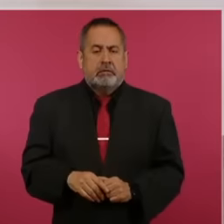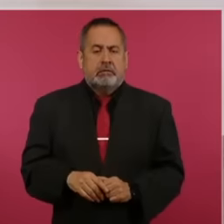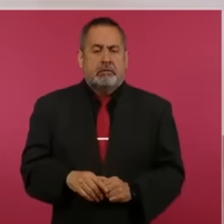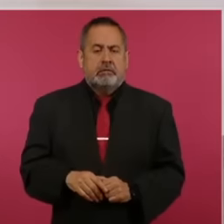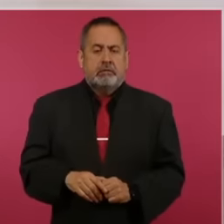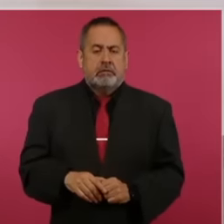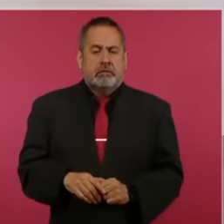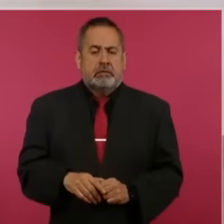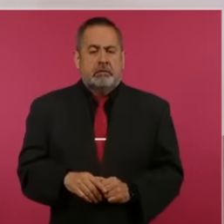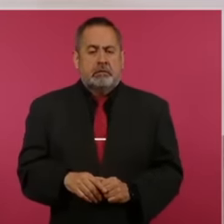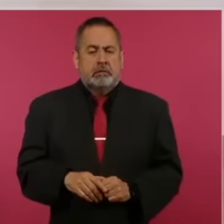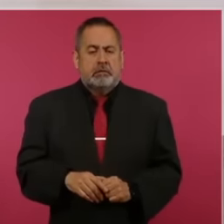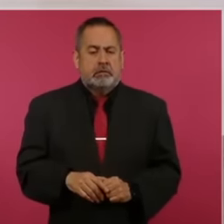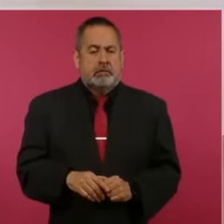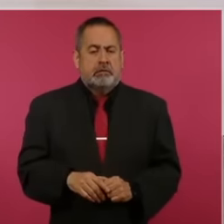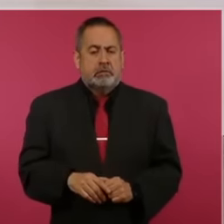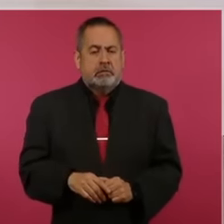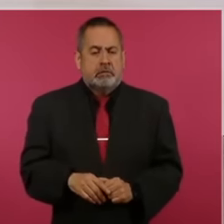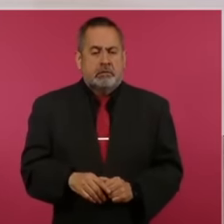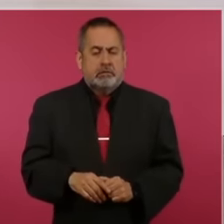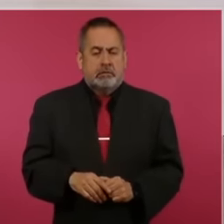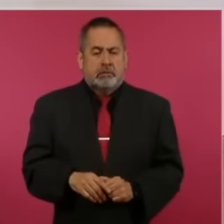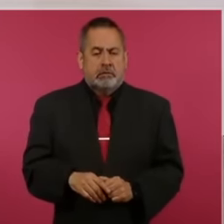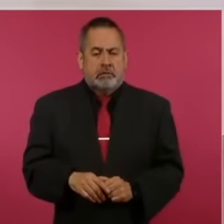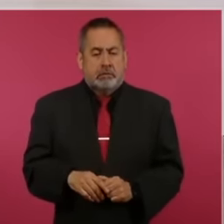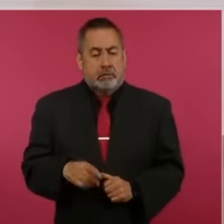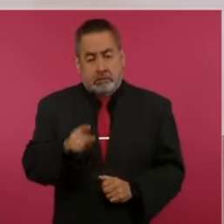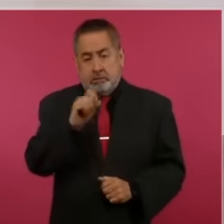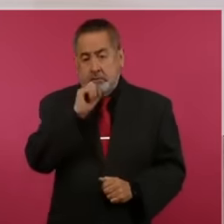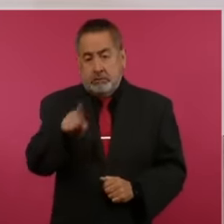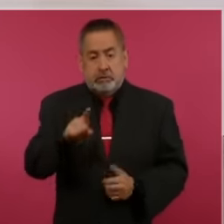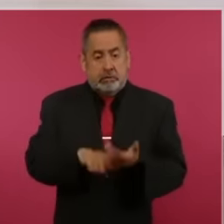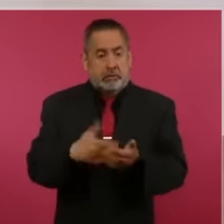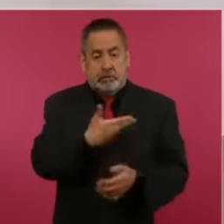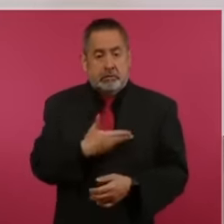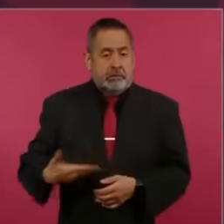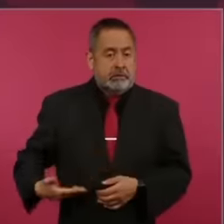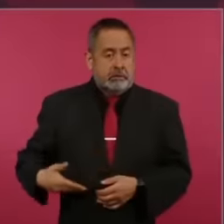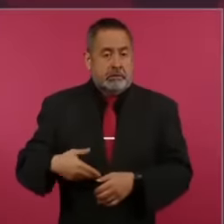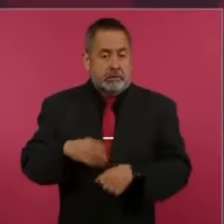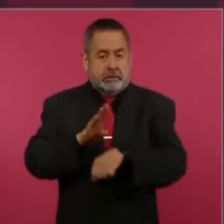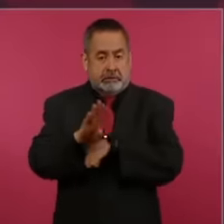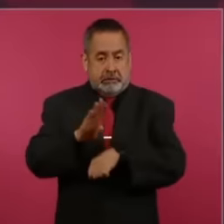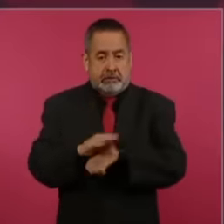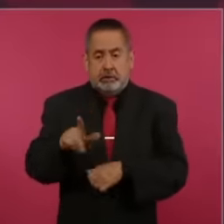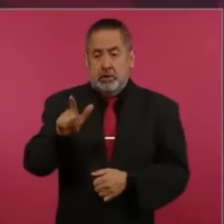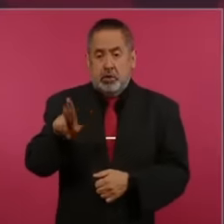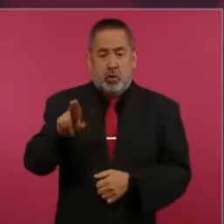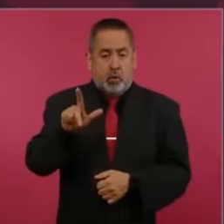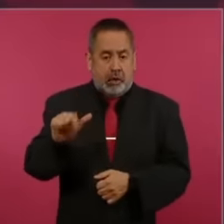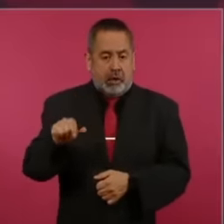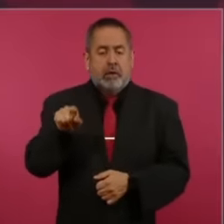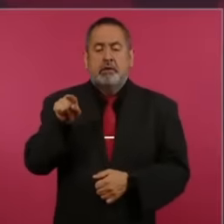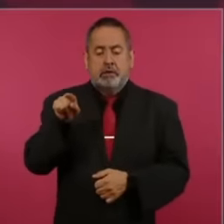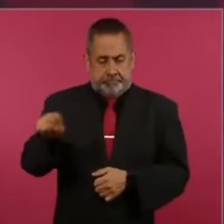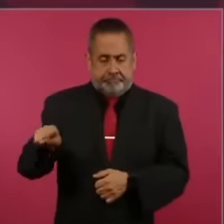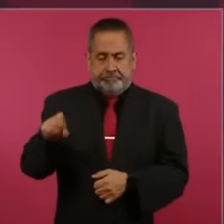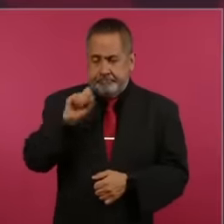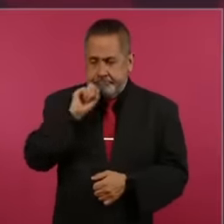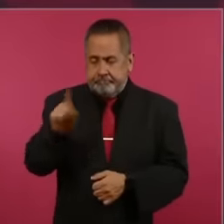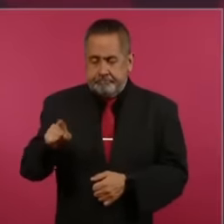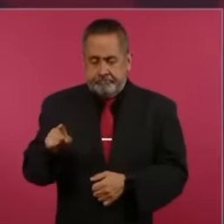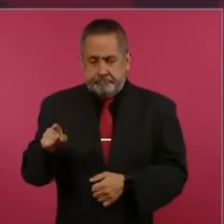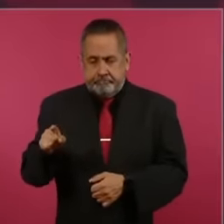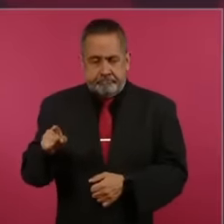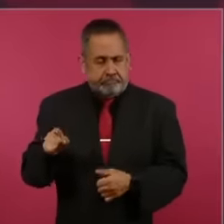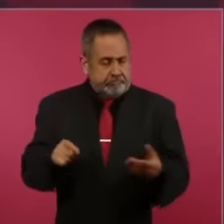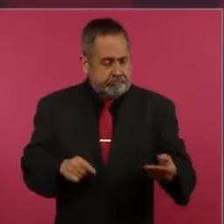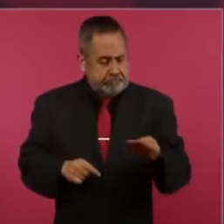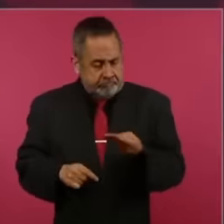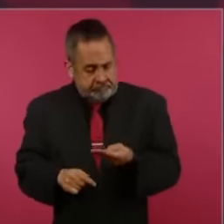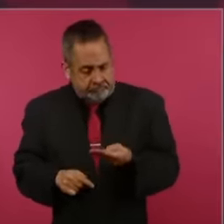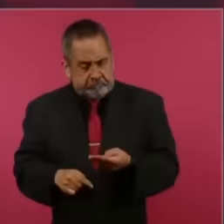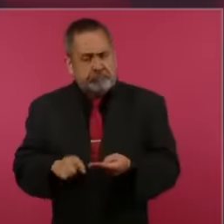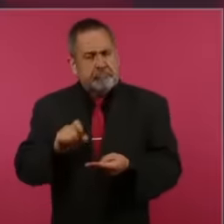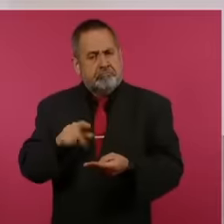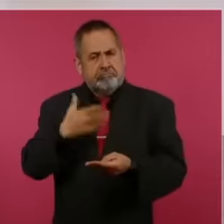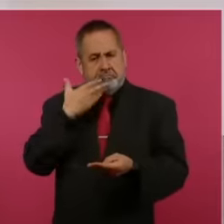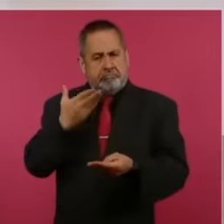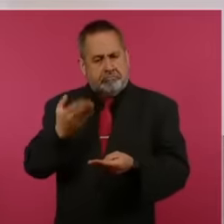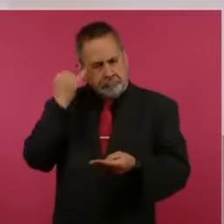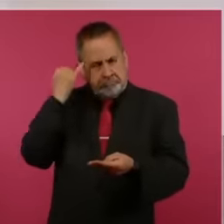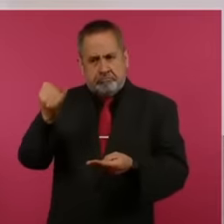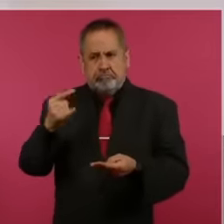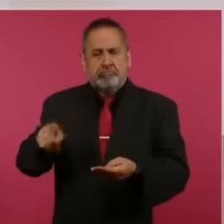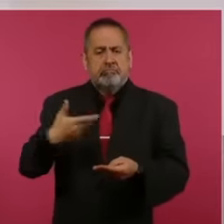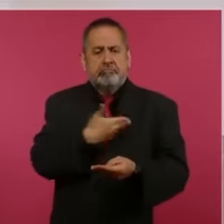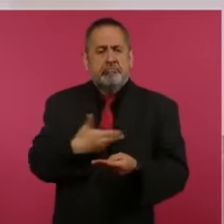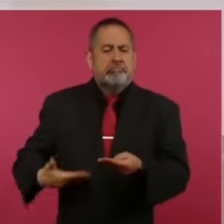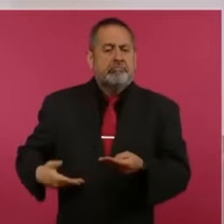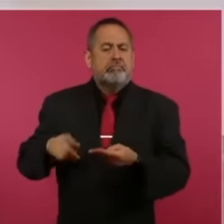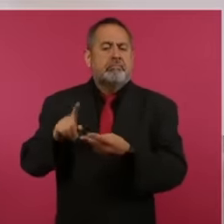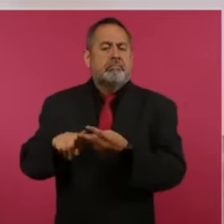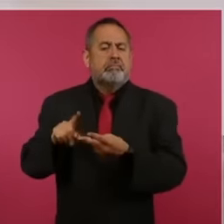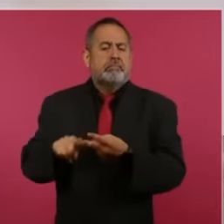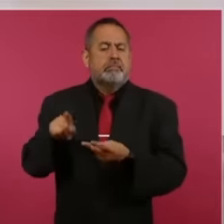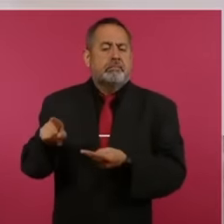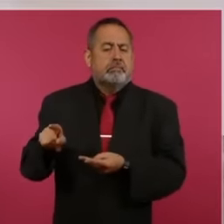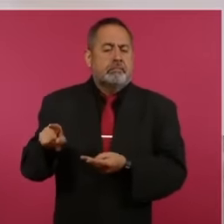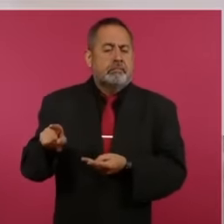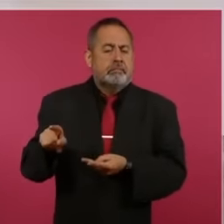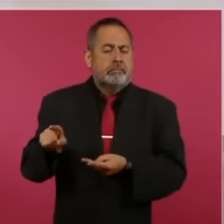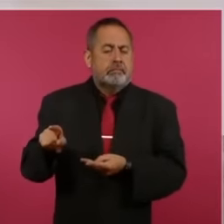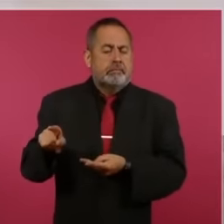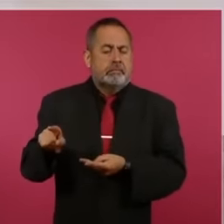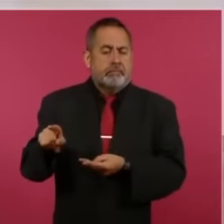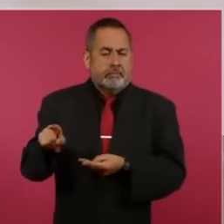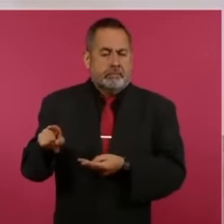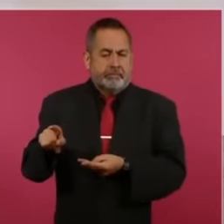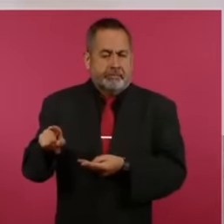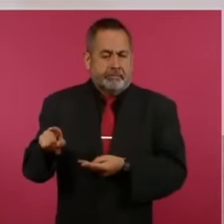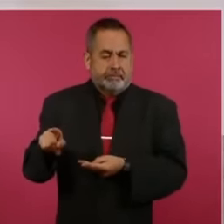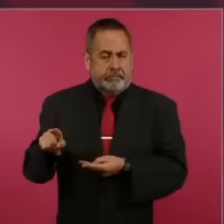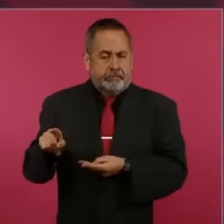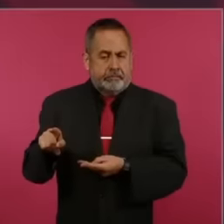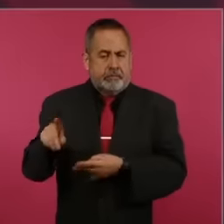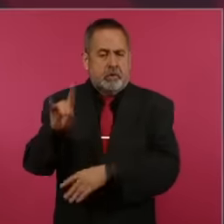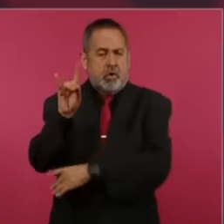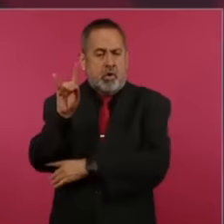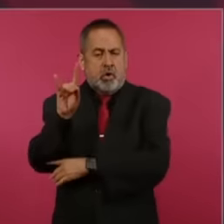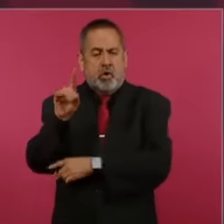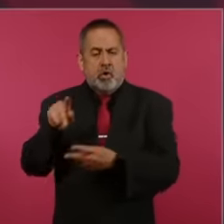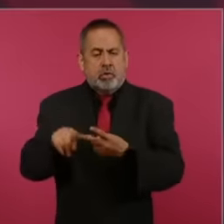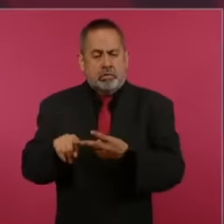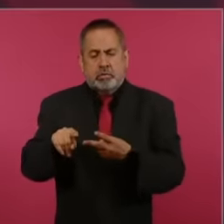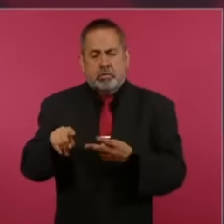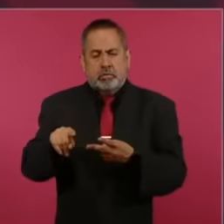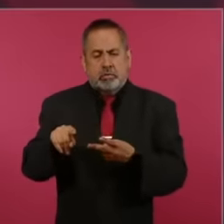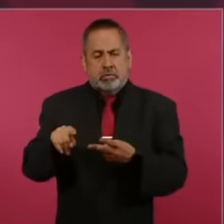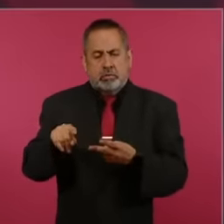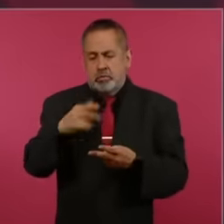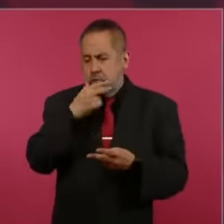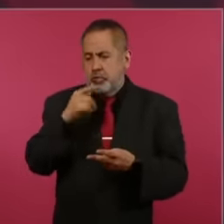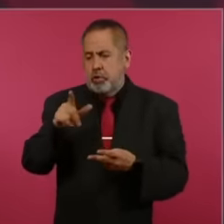precisely where Lula takes up a proposal from the president of Bolivia, Luis Sars,